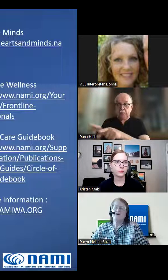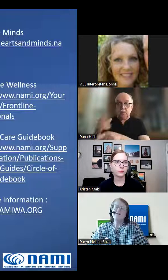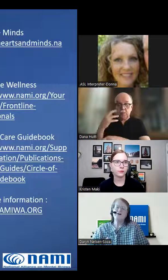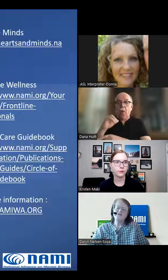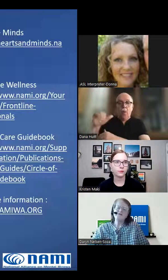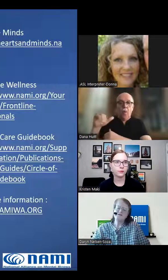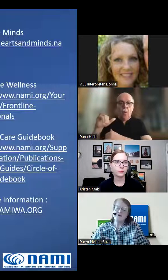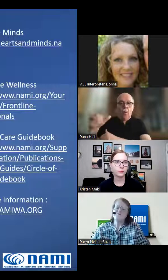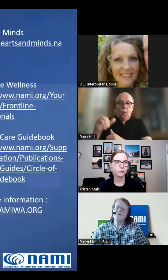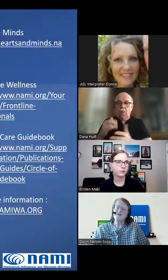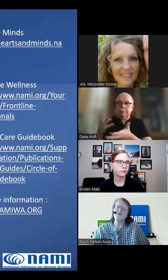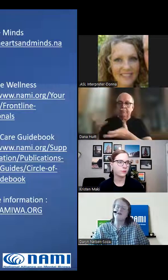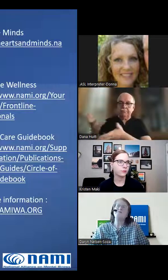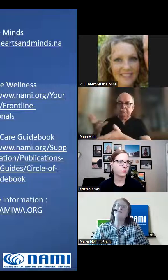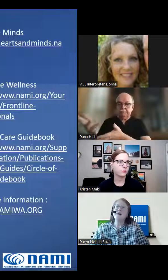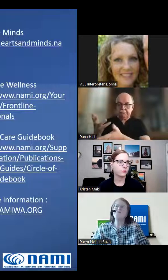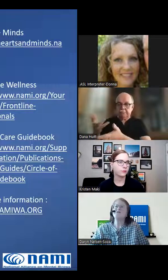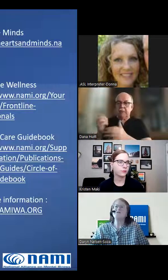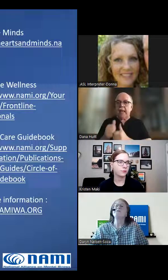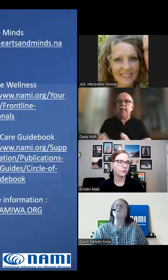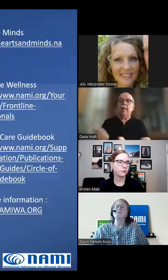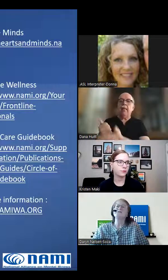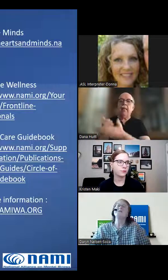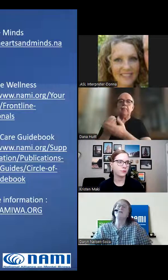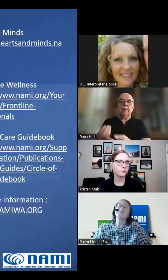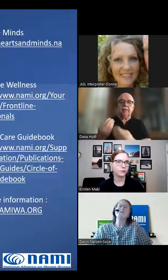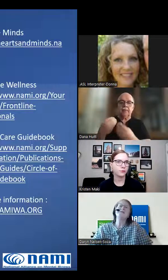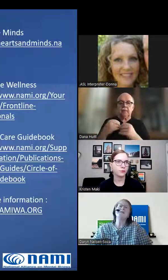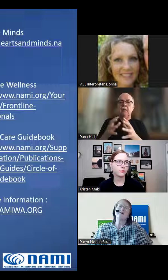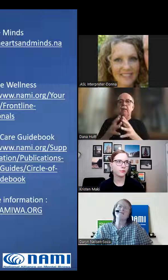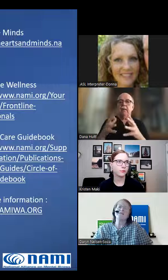to renew it in the coming